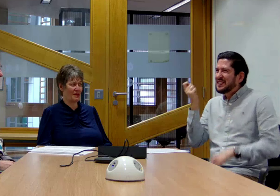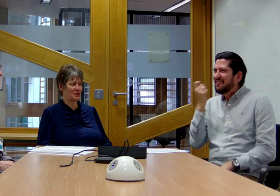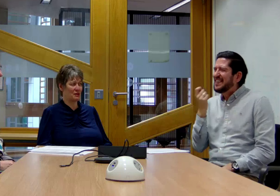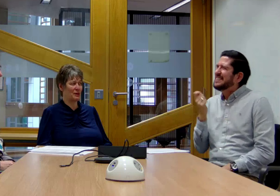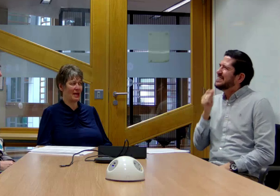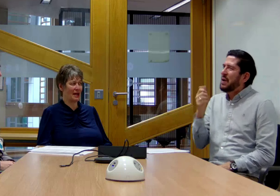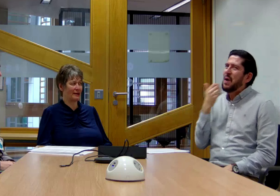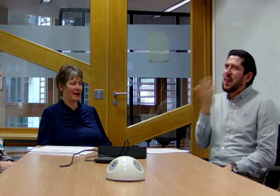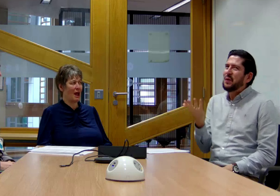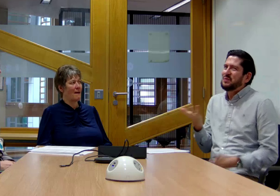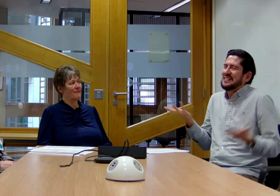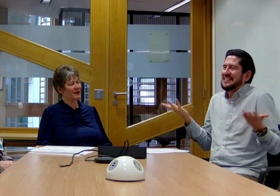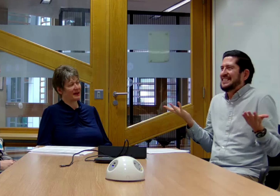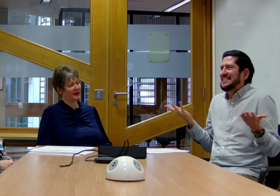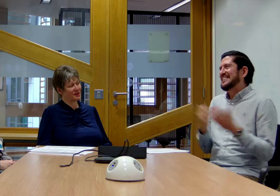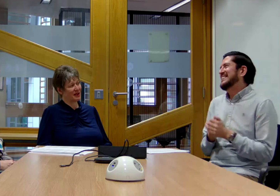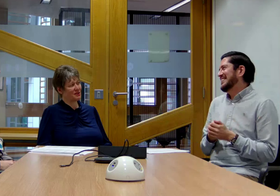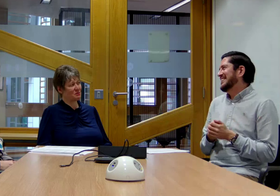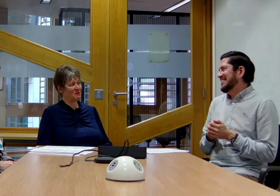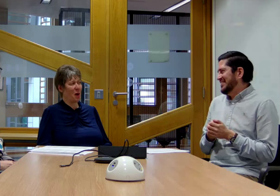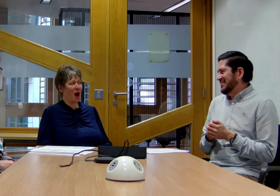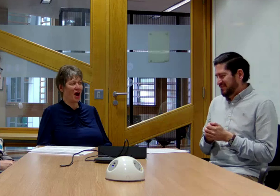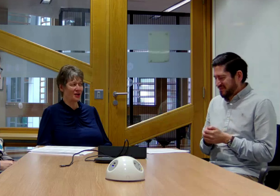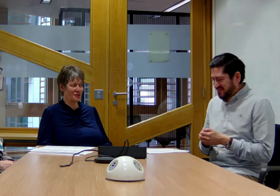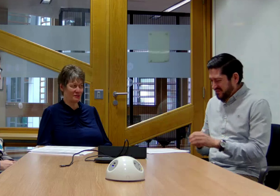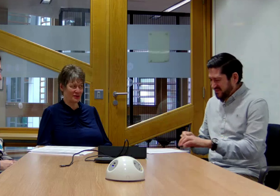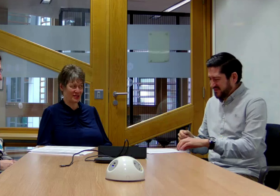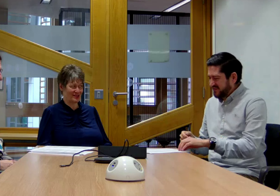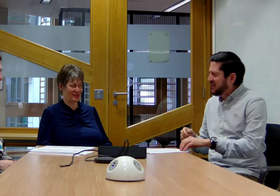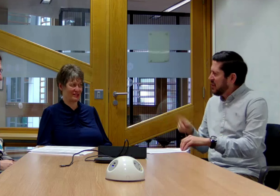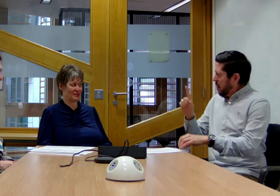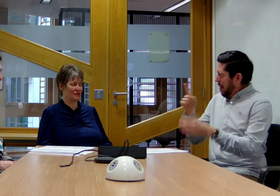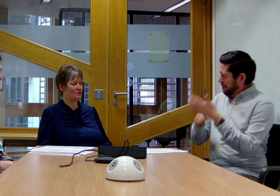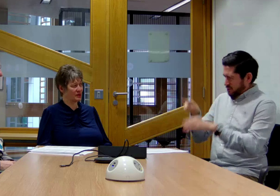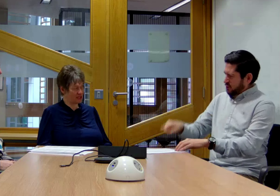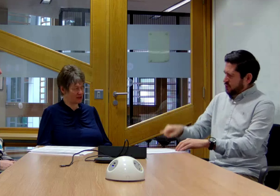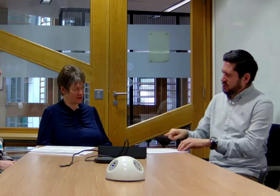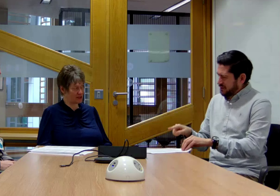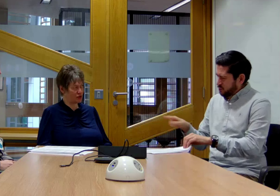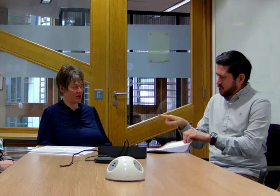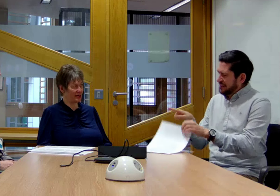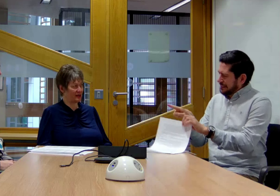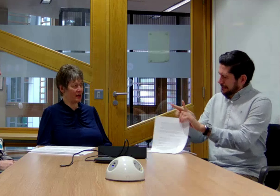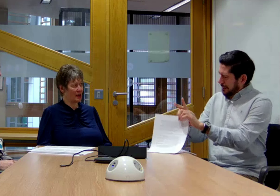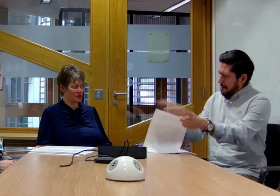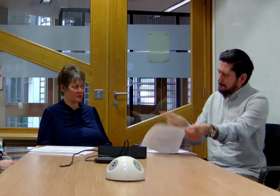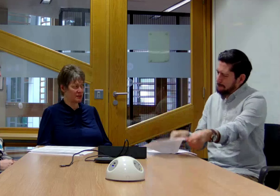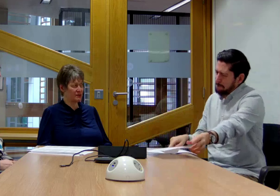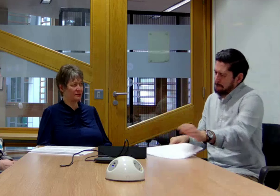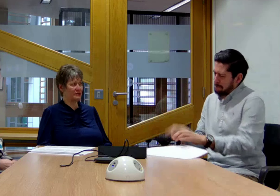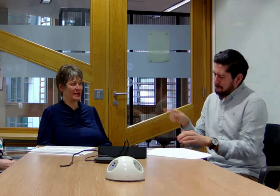sure how to spell it, so we try to help in the best way that we can, but we re not 100%